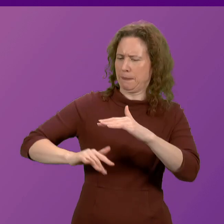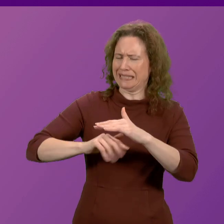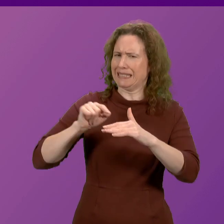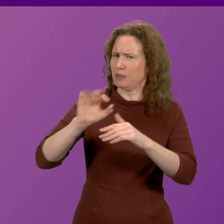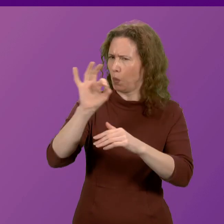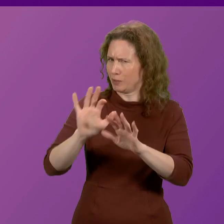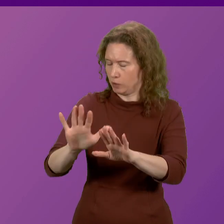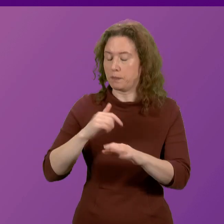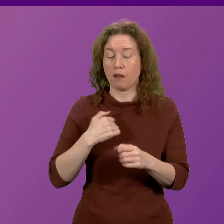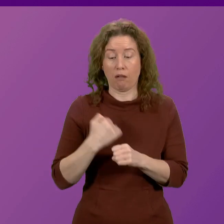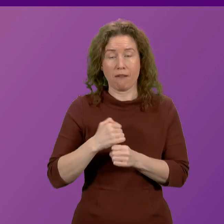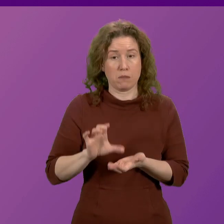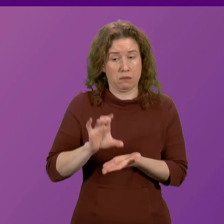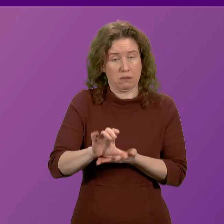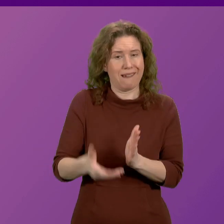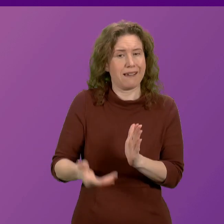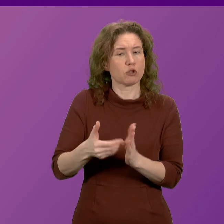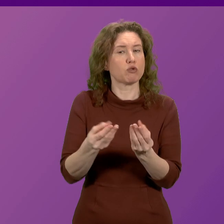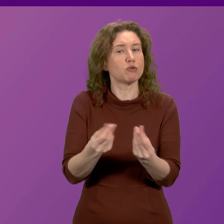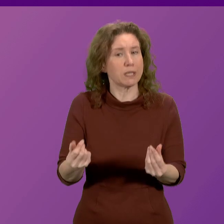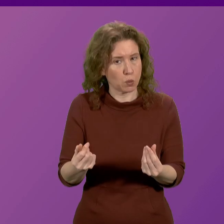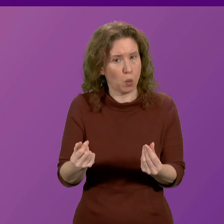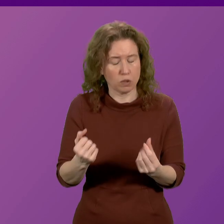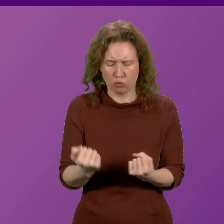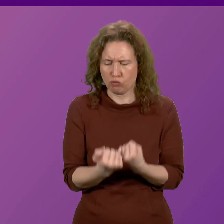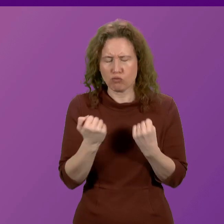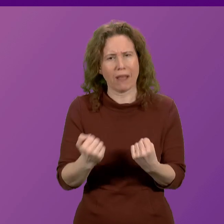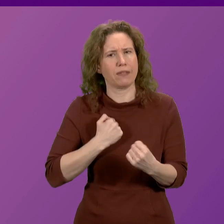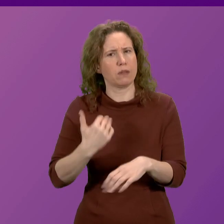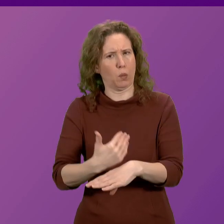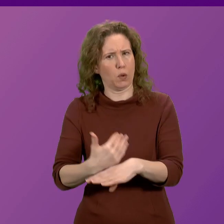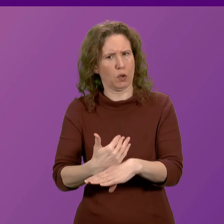the Government allocated additional resources to strengthen the work that is being undertaken to